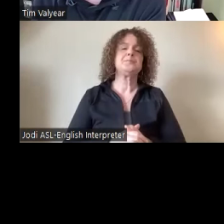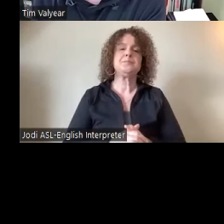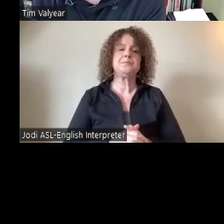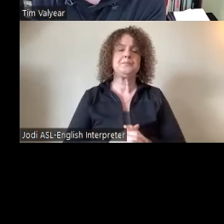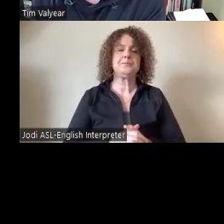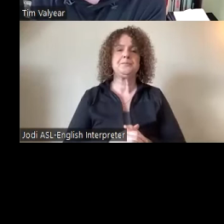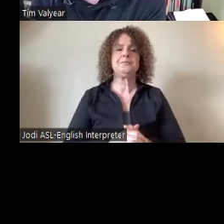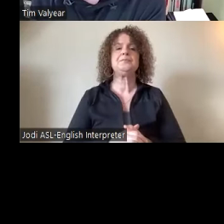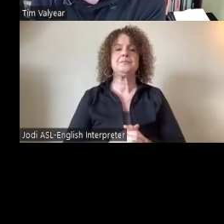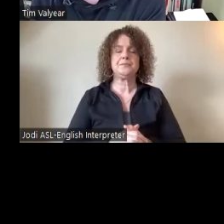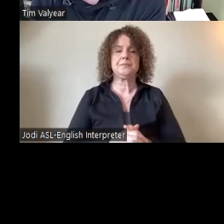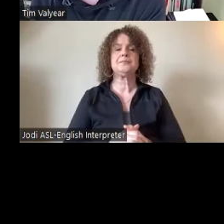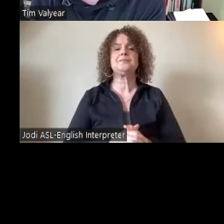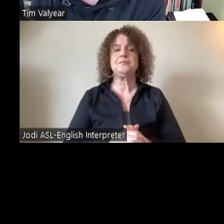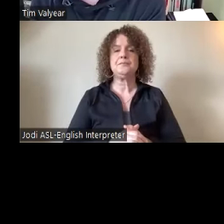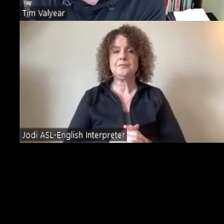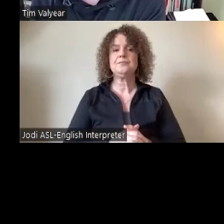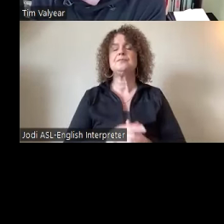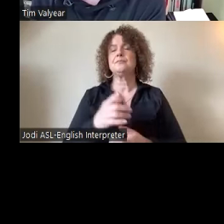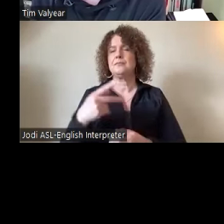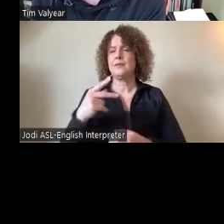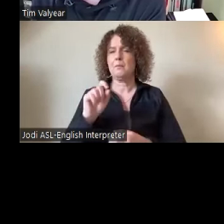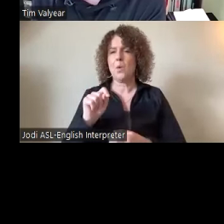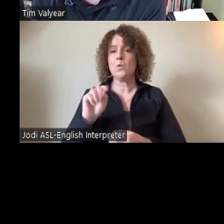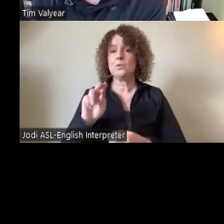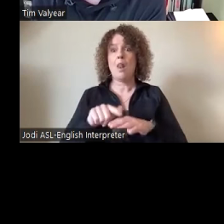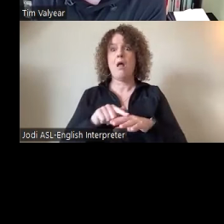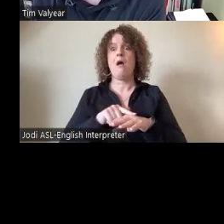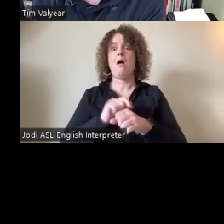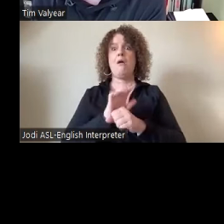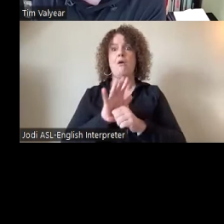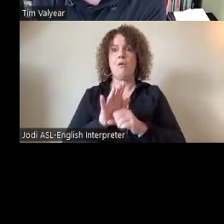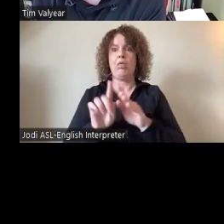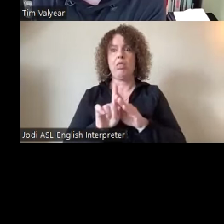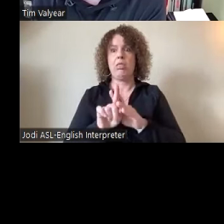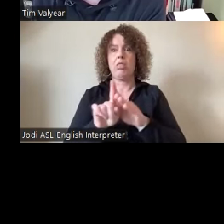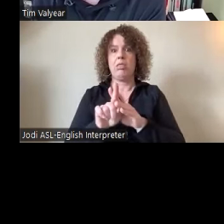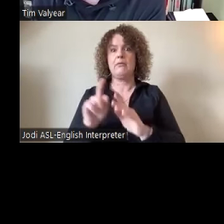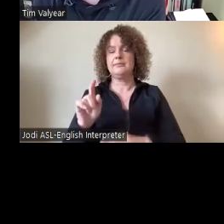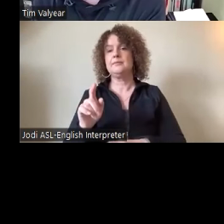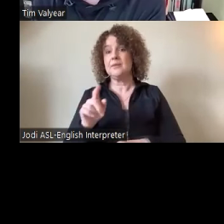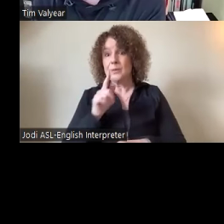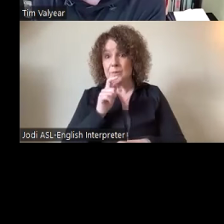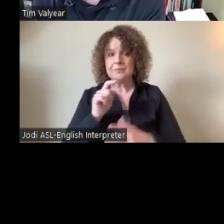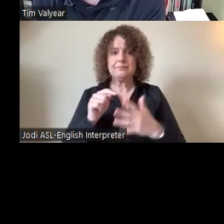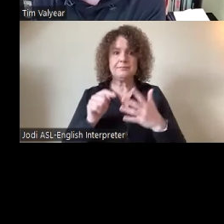And we need bodies. We need people to work. That's the reality. Next slide